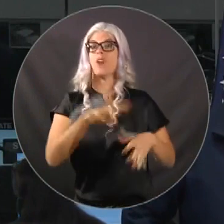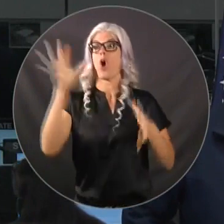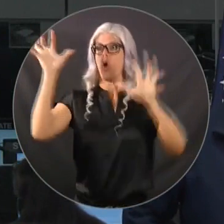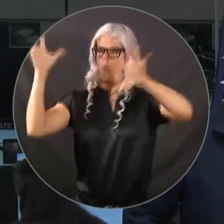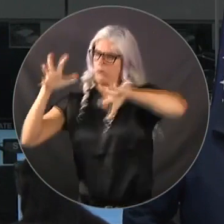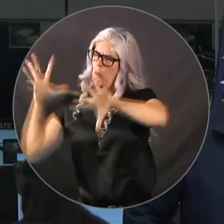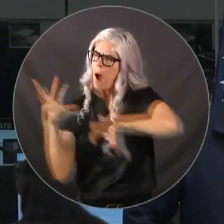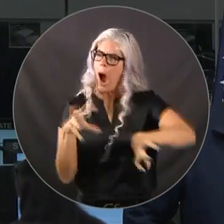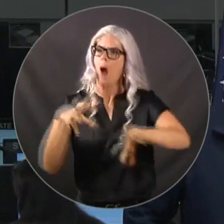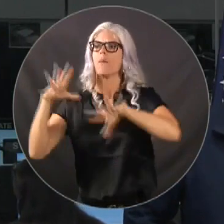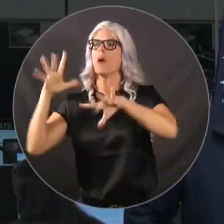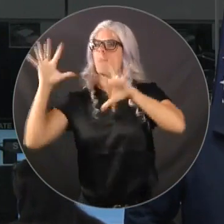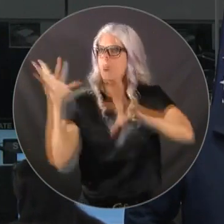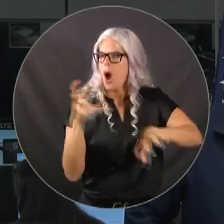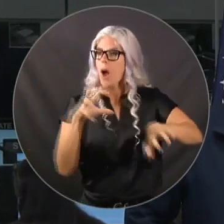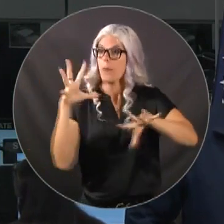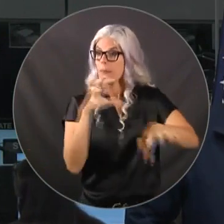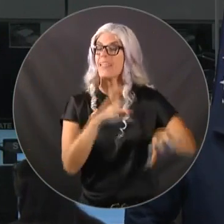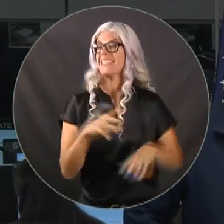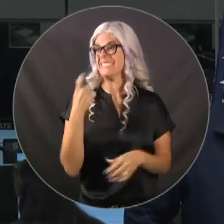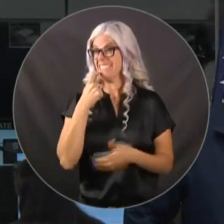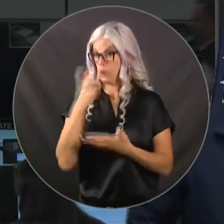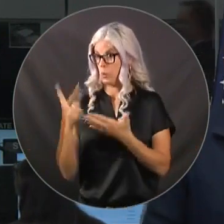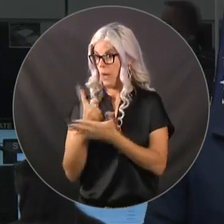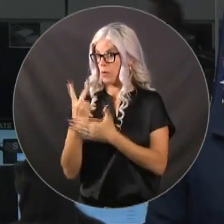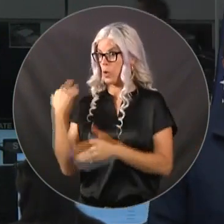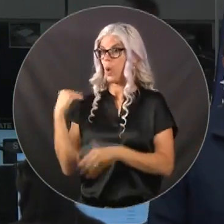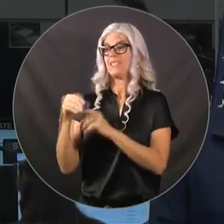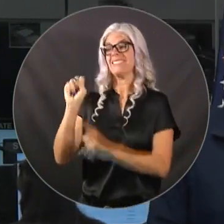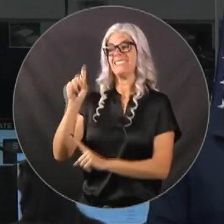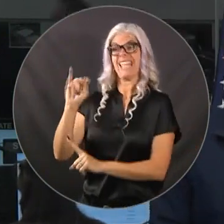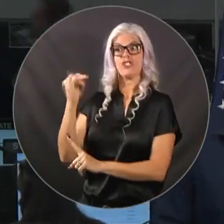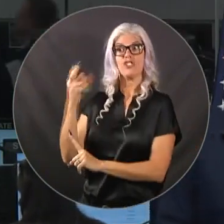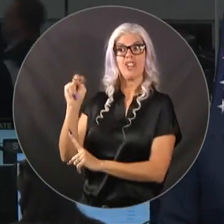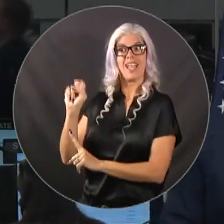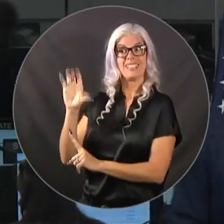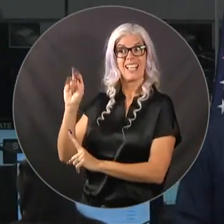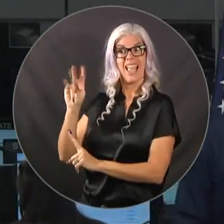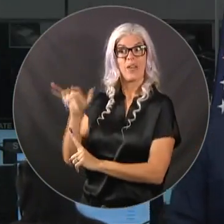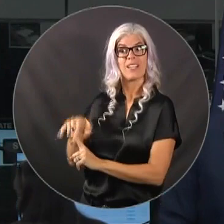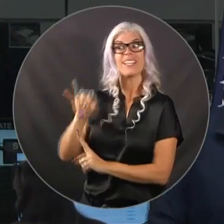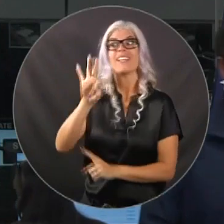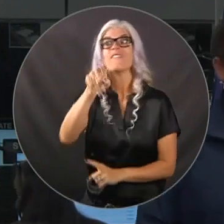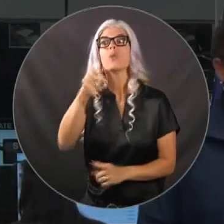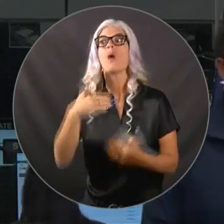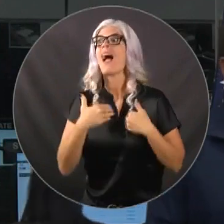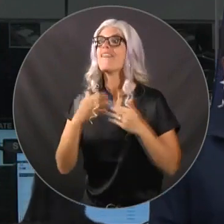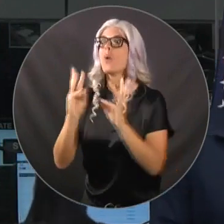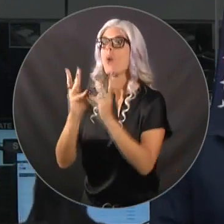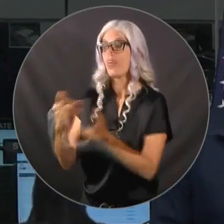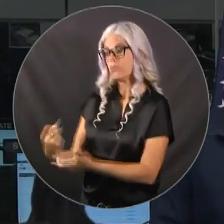in ST johns County. If yo for a tornado, stay in th